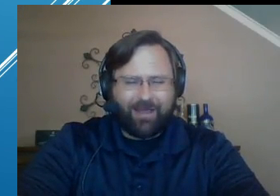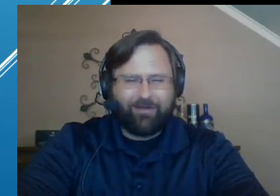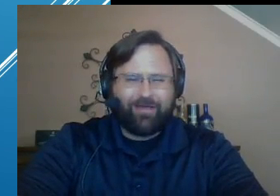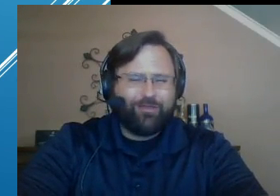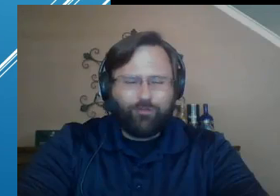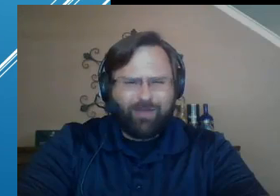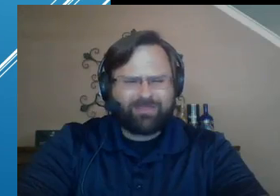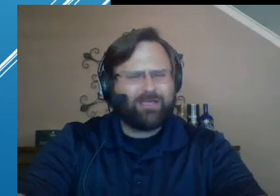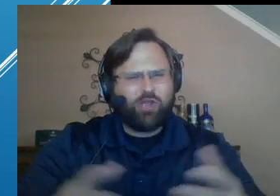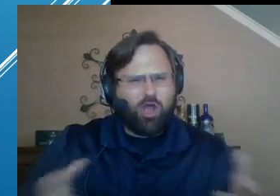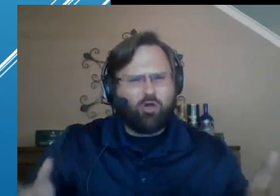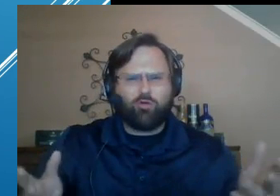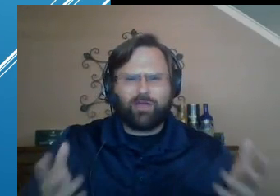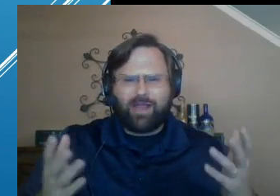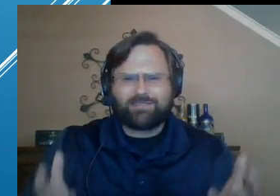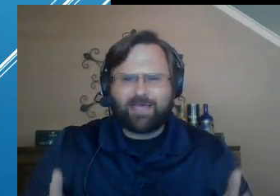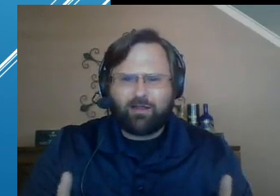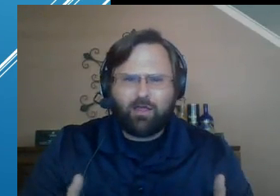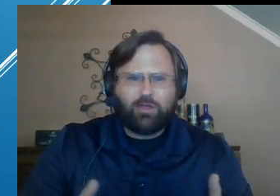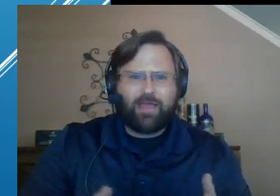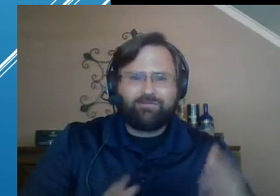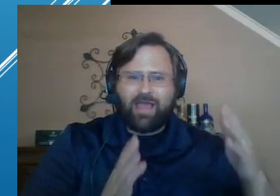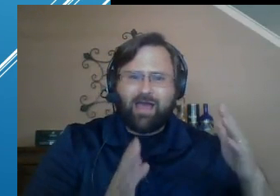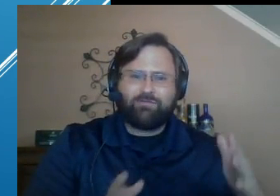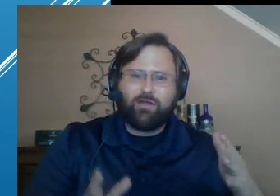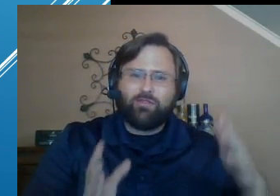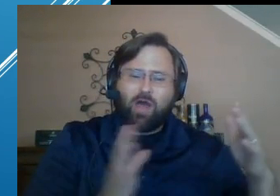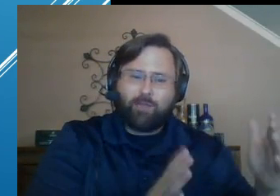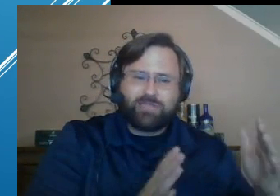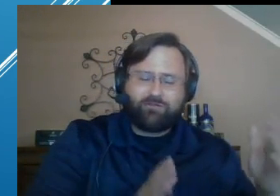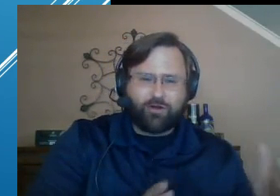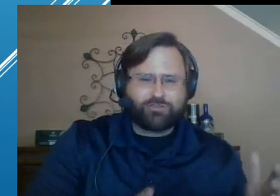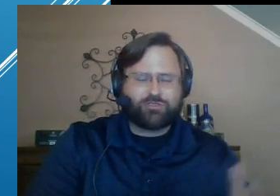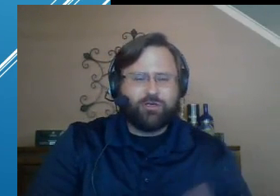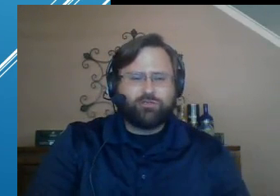now you might be thinking no in ASL you have to have the object first